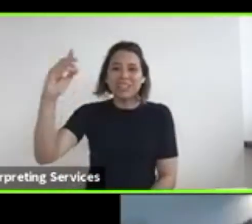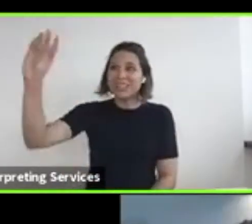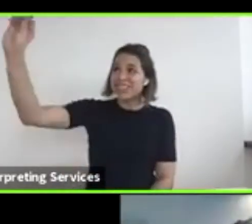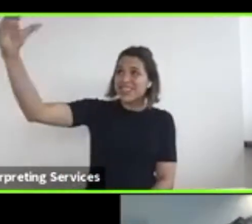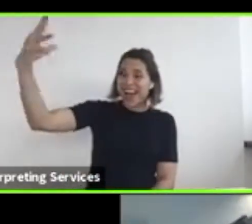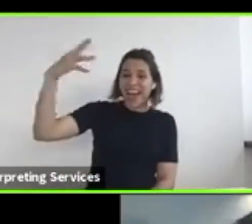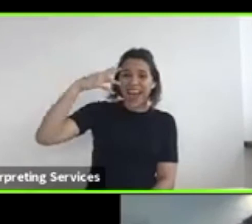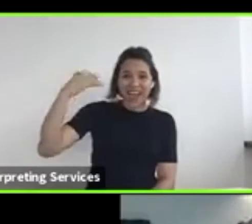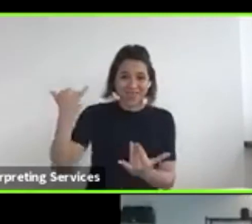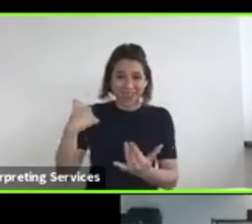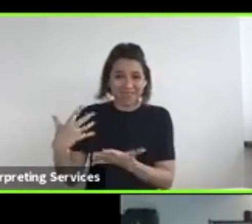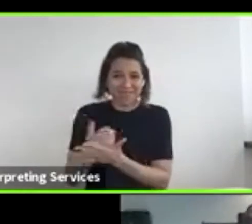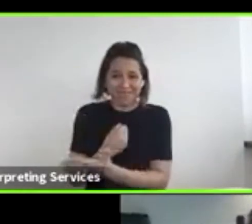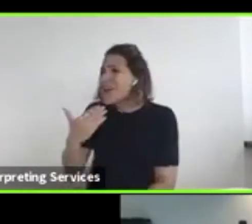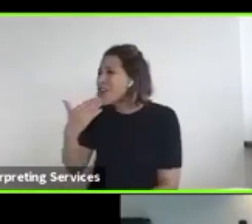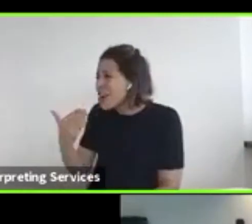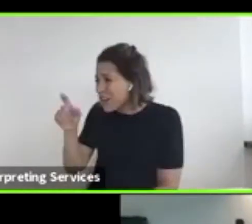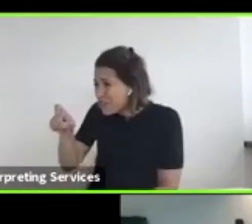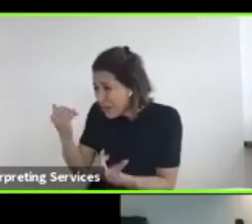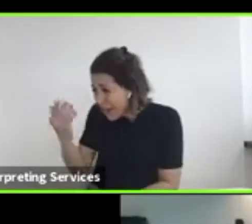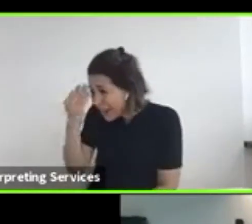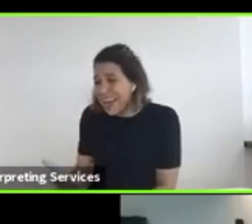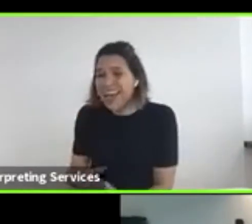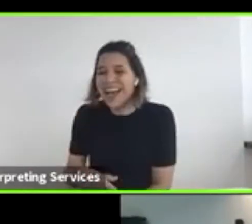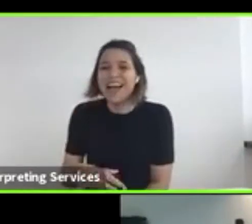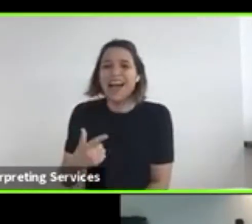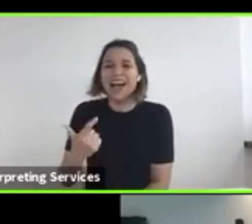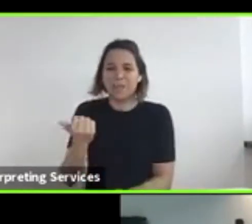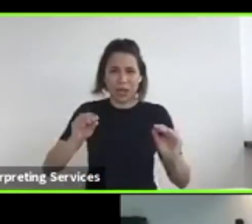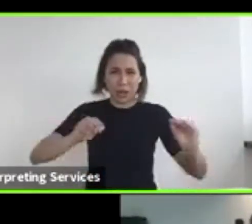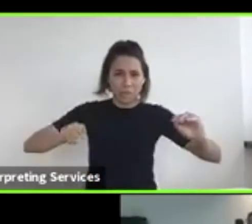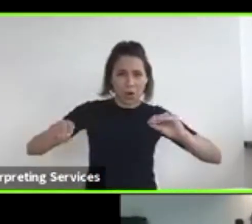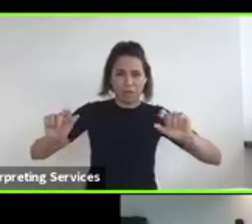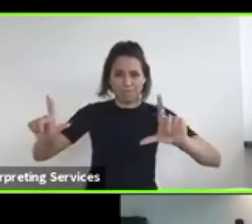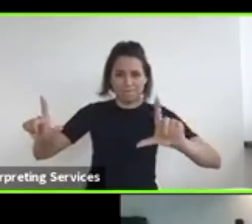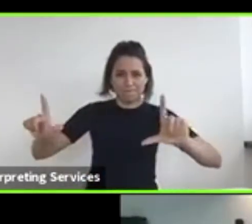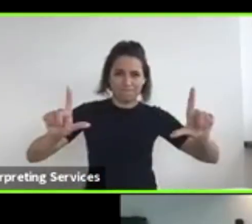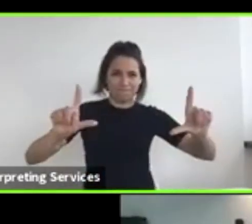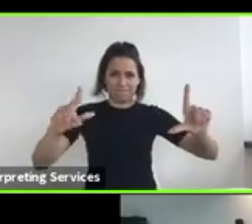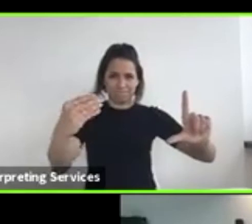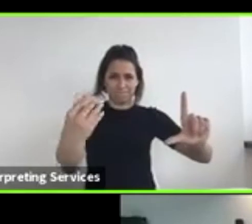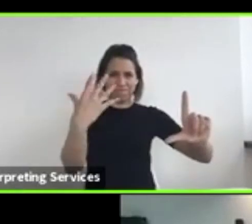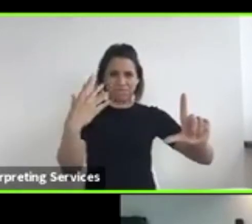(EMILY): YEAH GOOD, YOU NEED IT -- YOU NEED IT RIGHT NOW -- (ALI): I'M GONNA TRY TO MOVE THIS MONITOR A LITTLE BIT SO MAYBE MY FACE WON'T TOTALLY GET